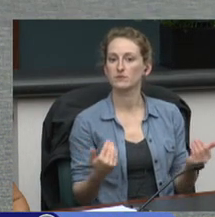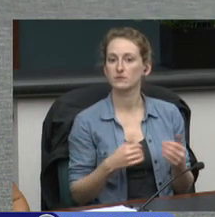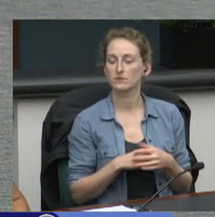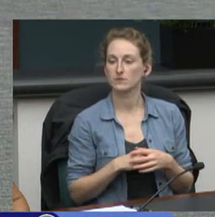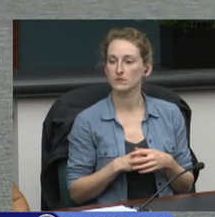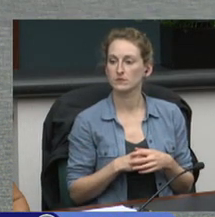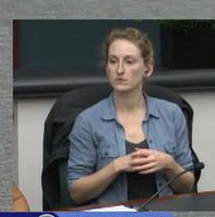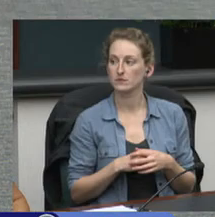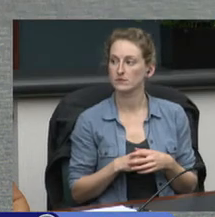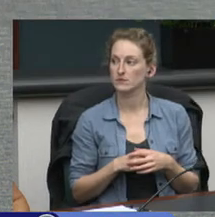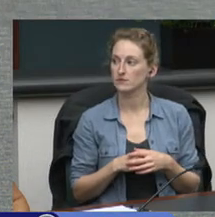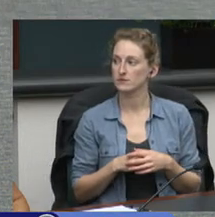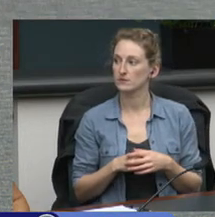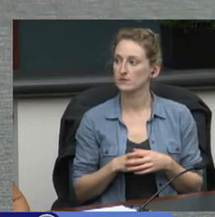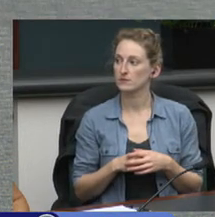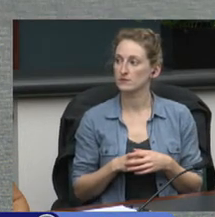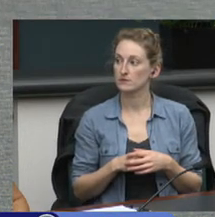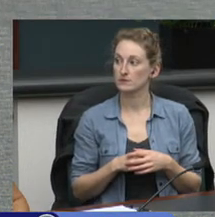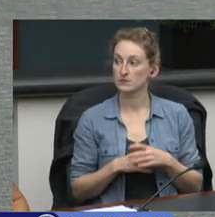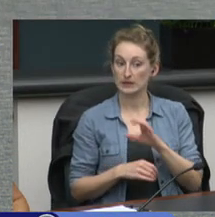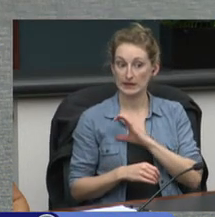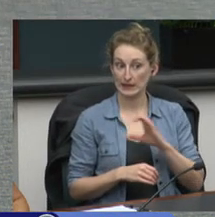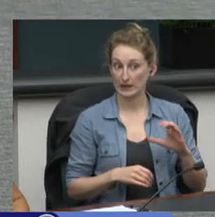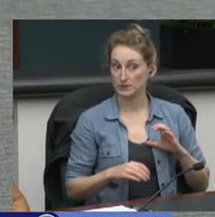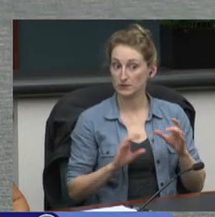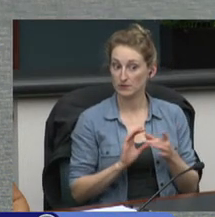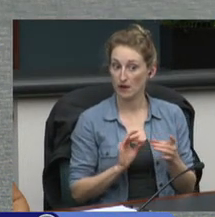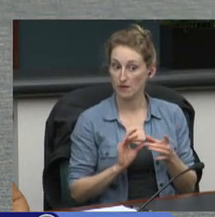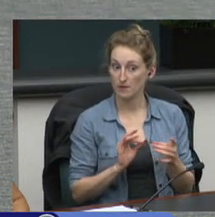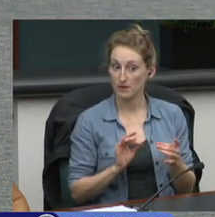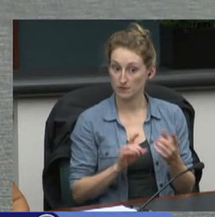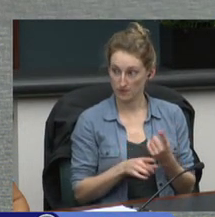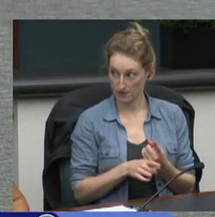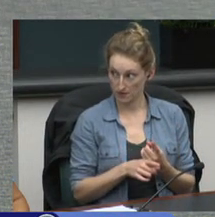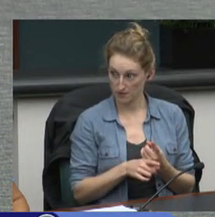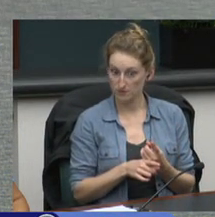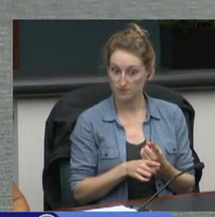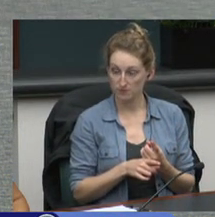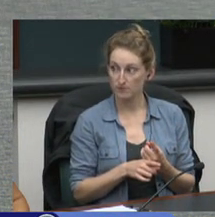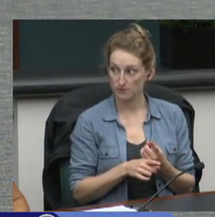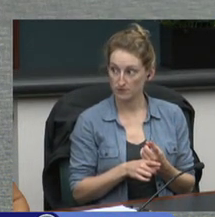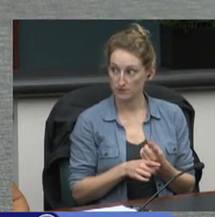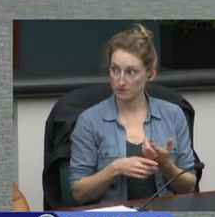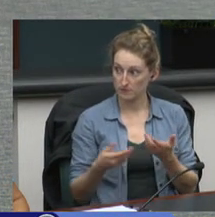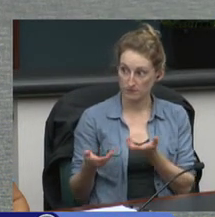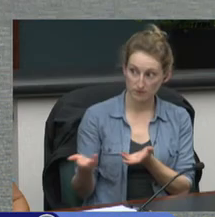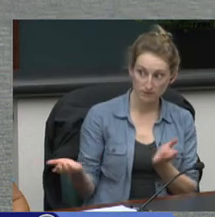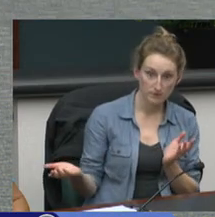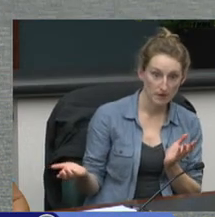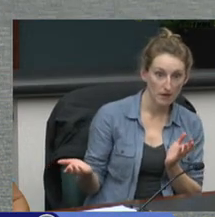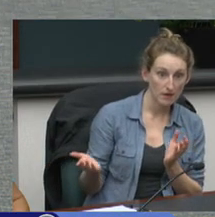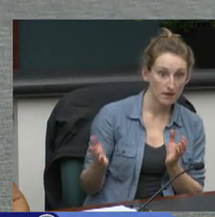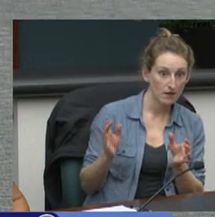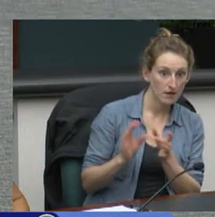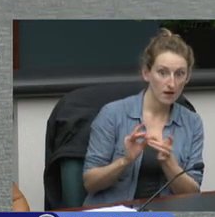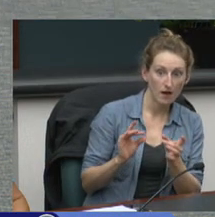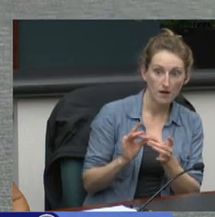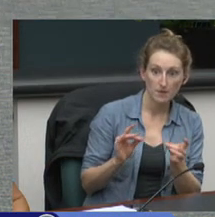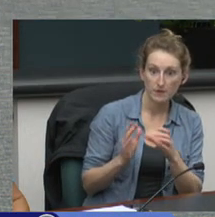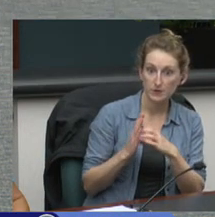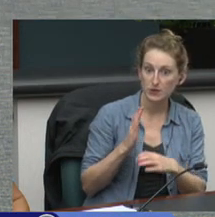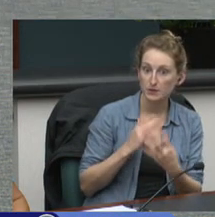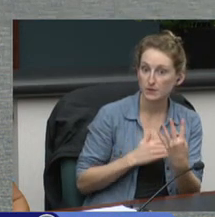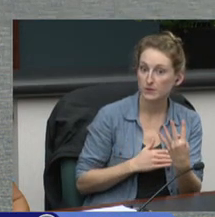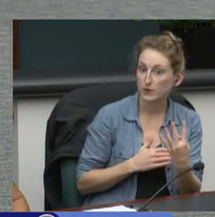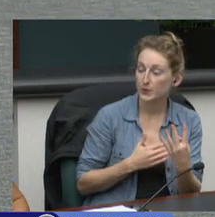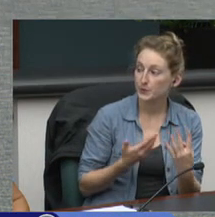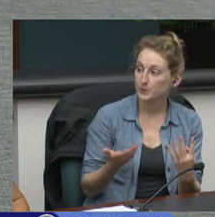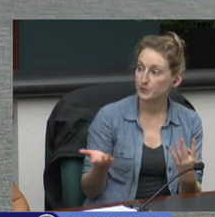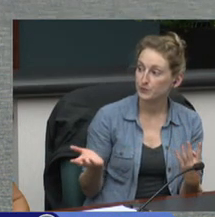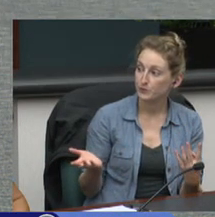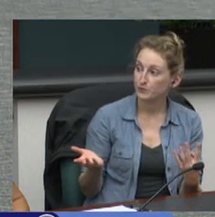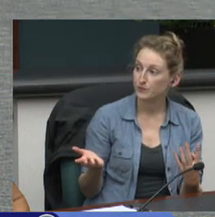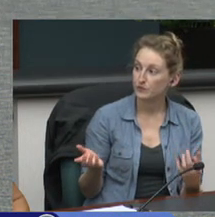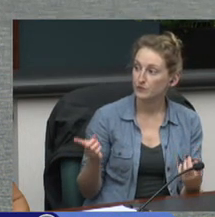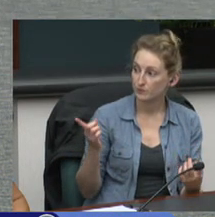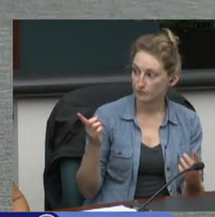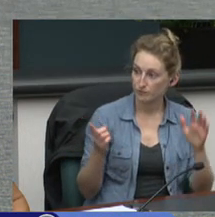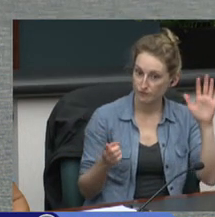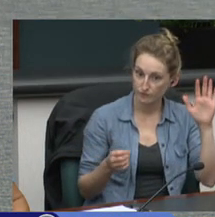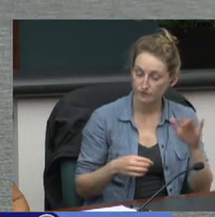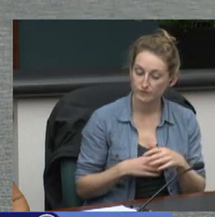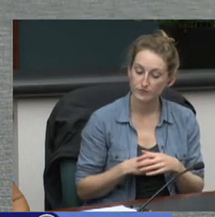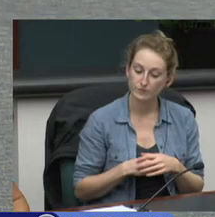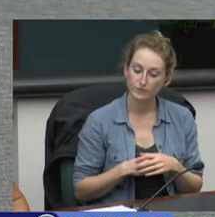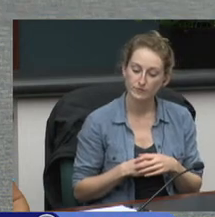council comment correct is there council comment on chapter 4 counselor mr. Baum